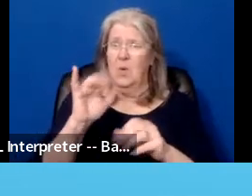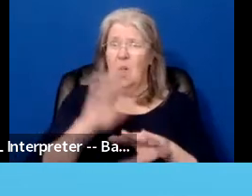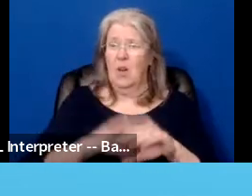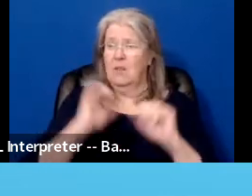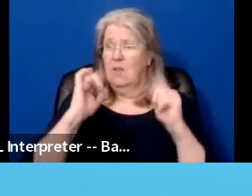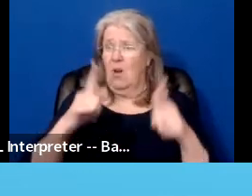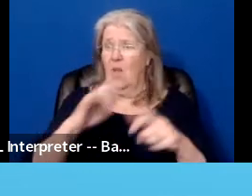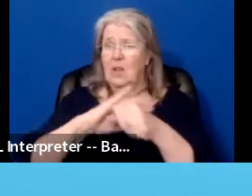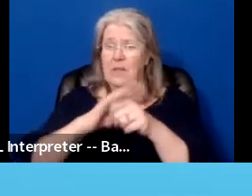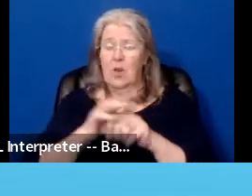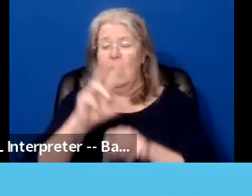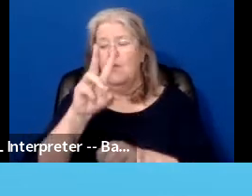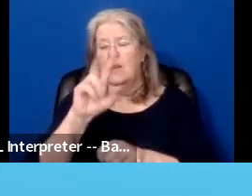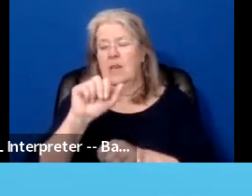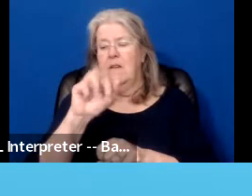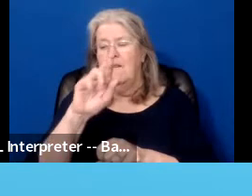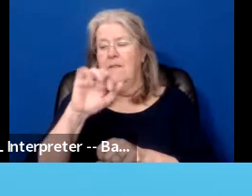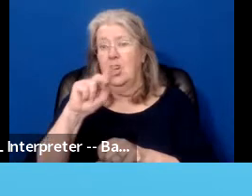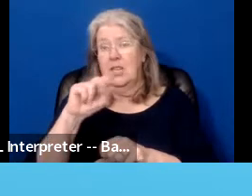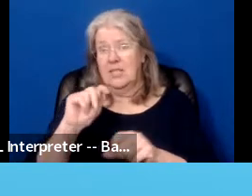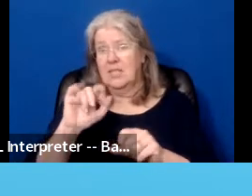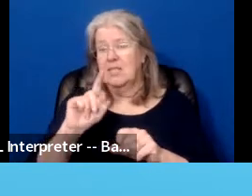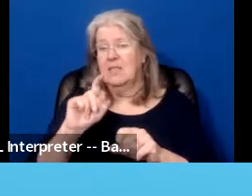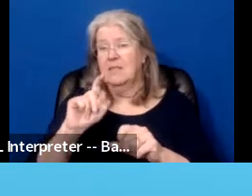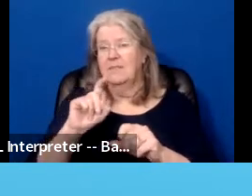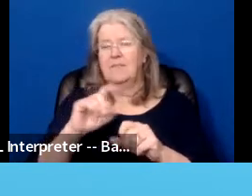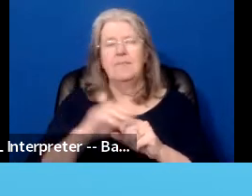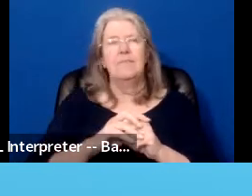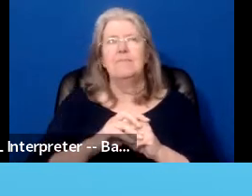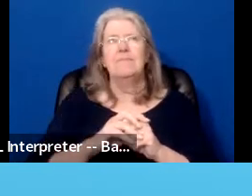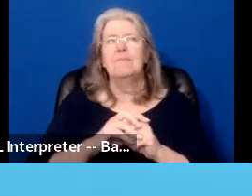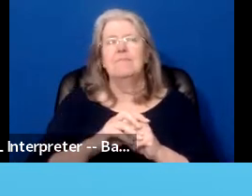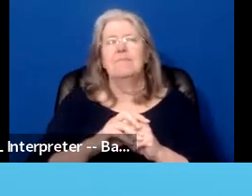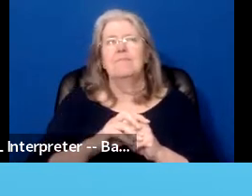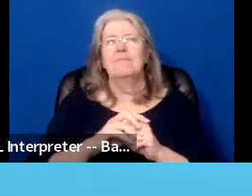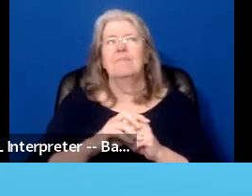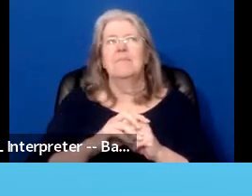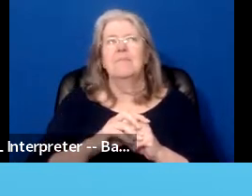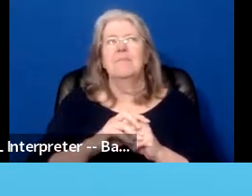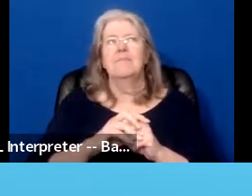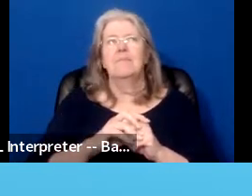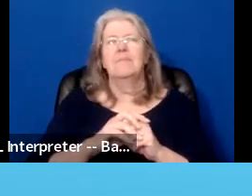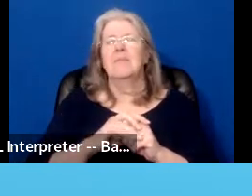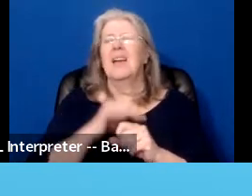for any specific home tests? Dr. Klemsz: So I don't think that there's any test that's probably better than any other